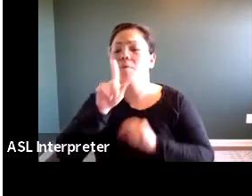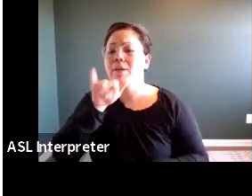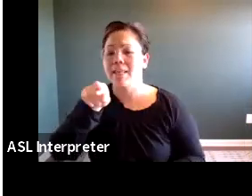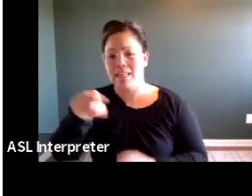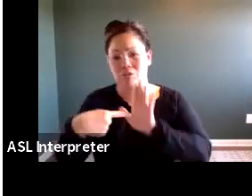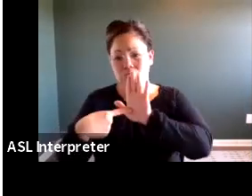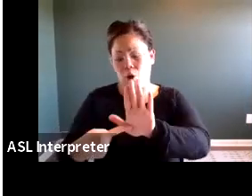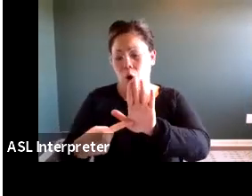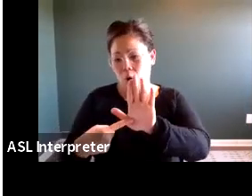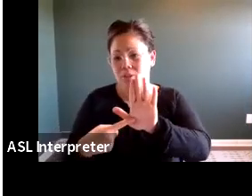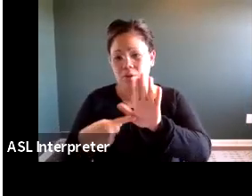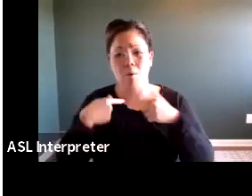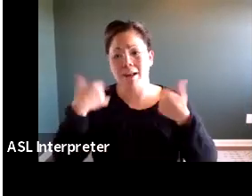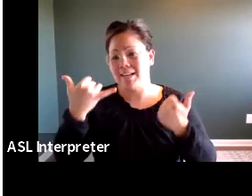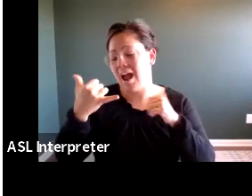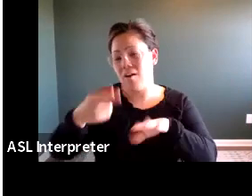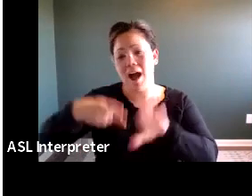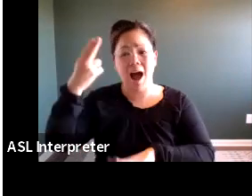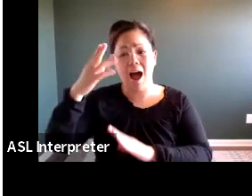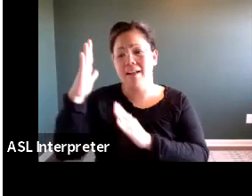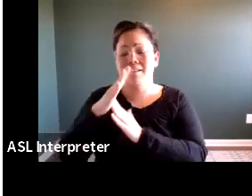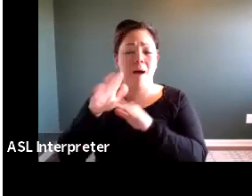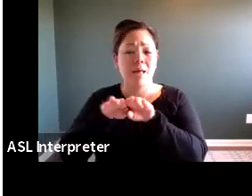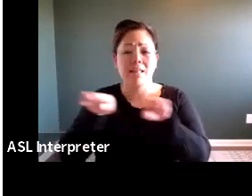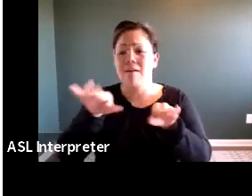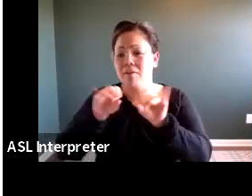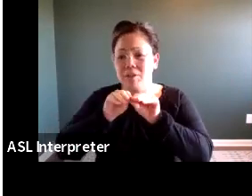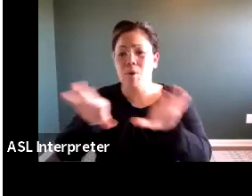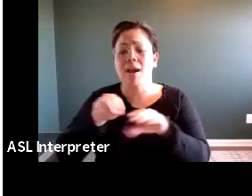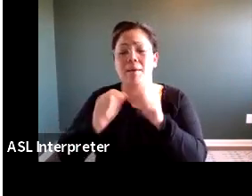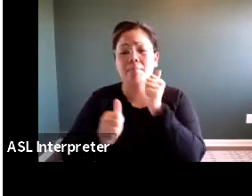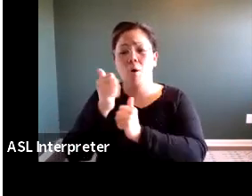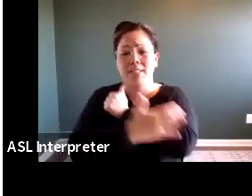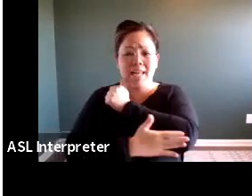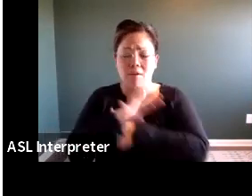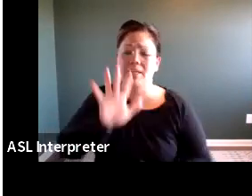that we are in our highest level of spread in most of the the counties in Indiana right now.